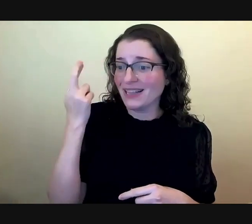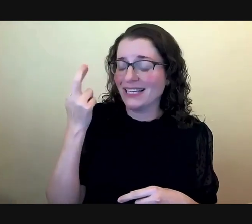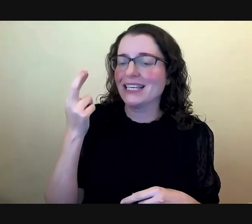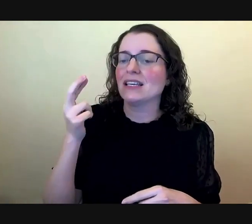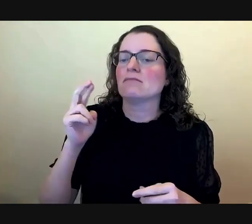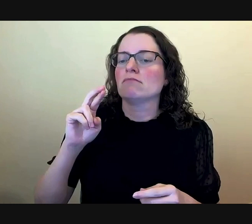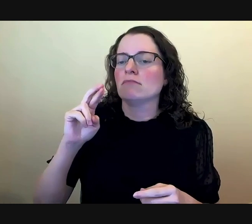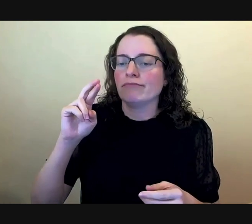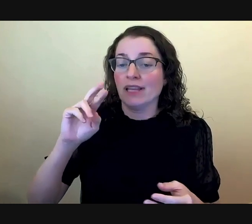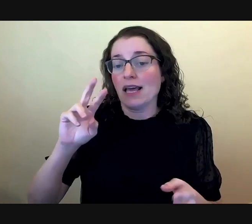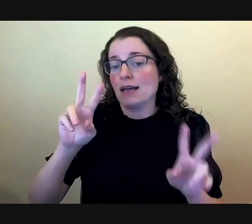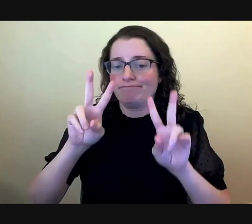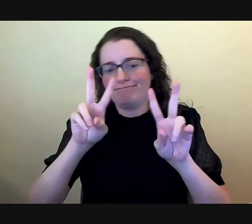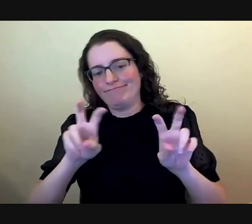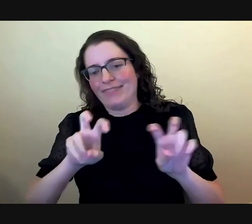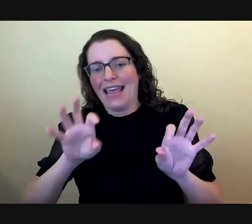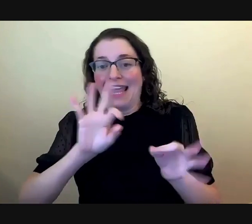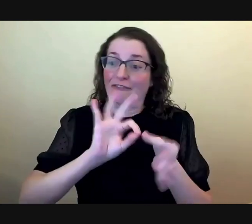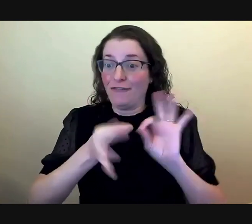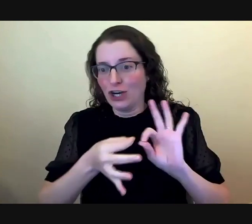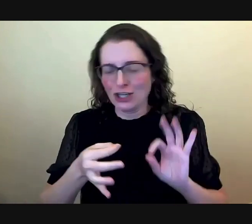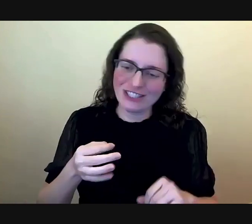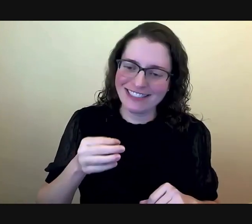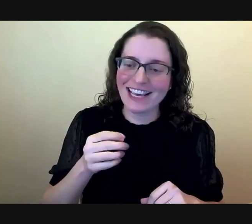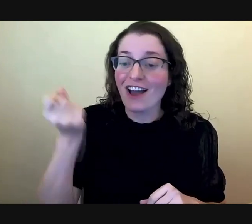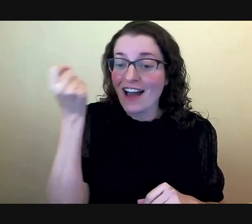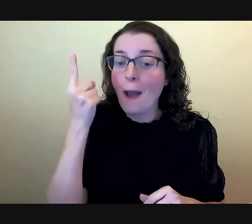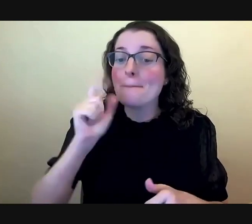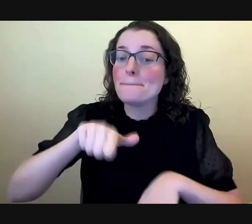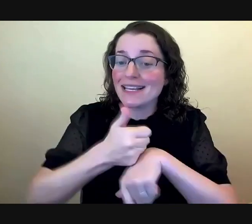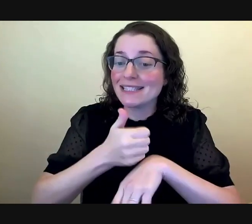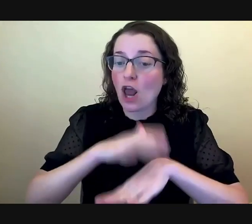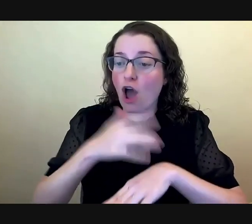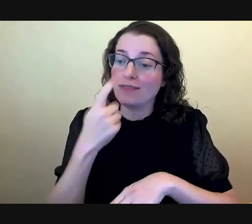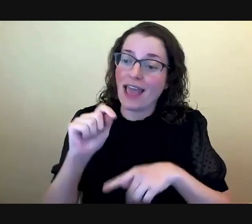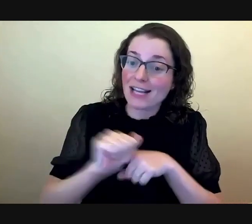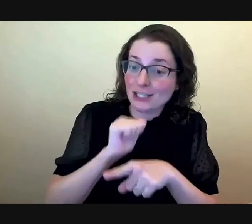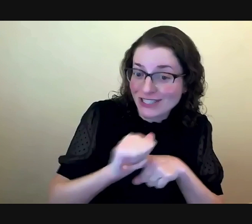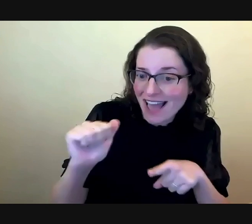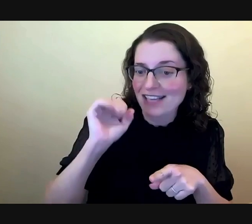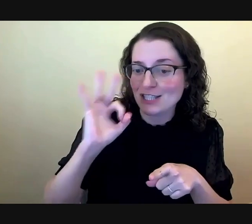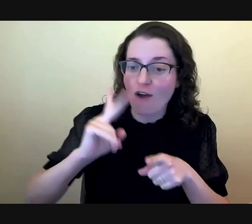or if there is any type of inferred understanding based